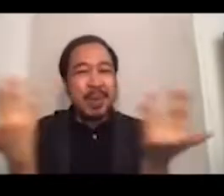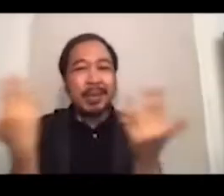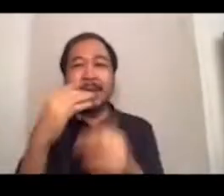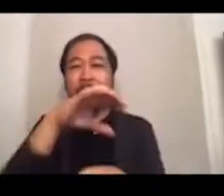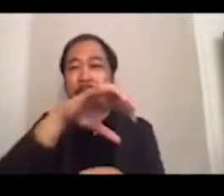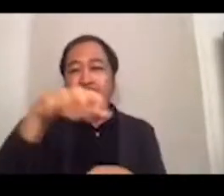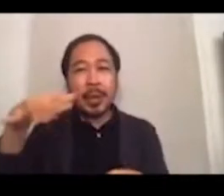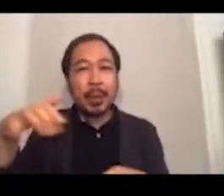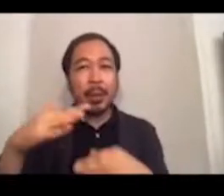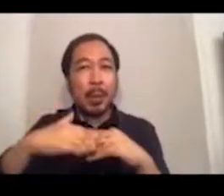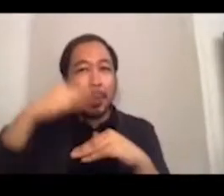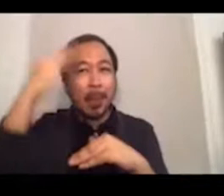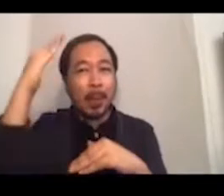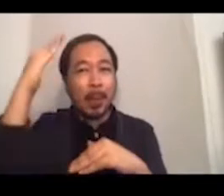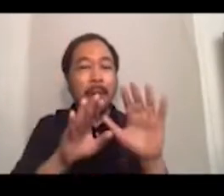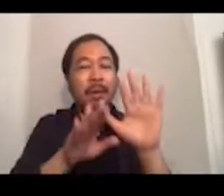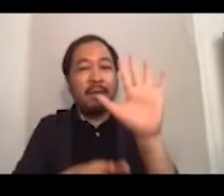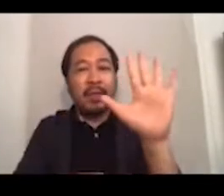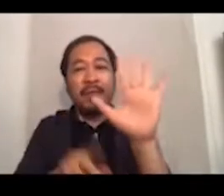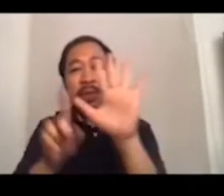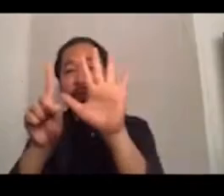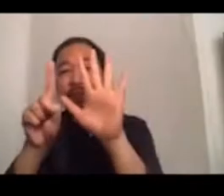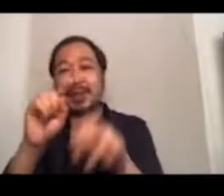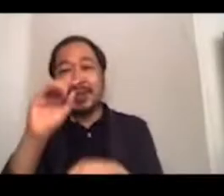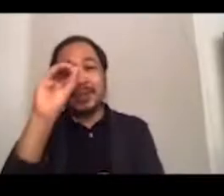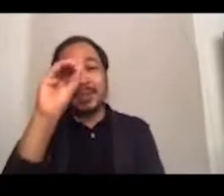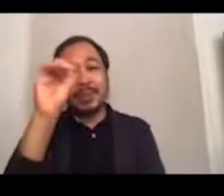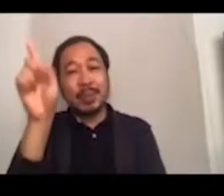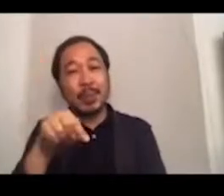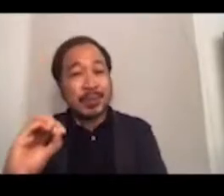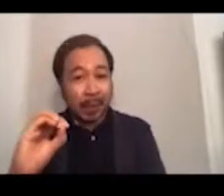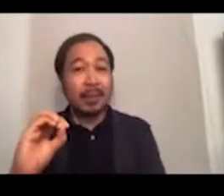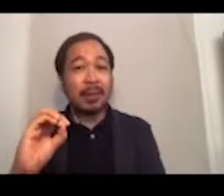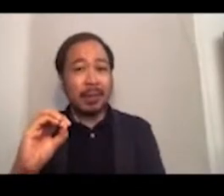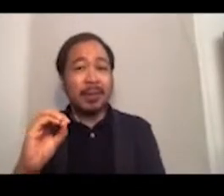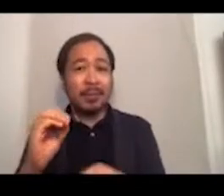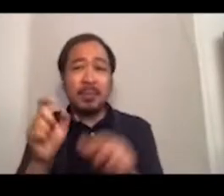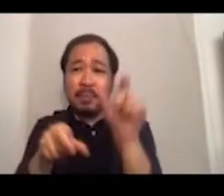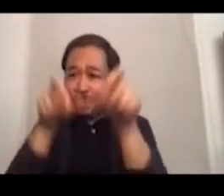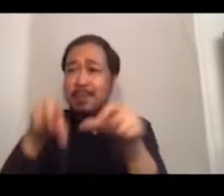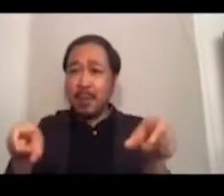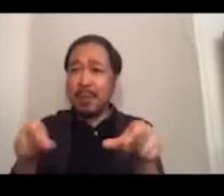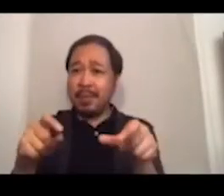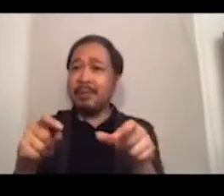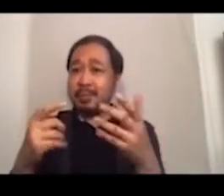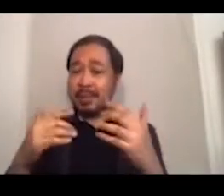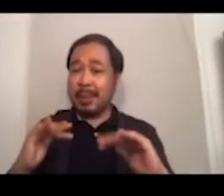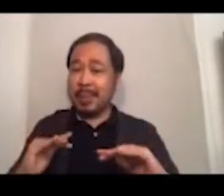The COVID pandemic brings into sharp focus the challenges and contradictions